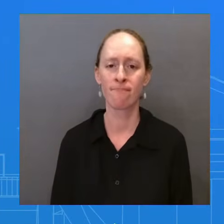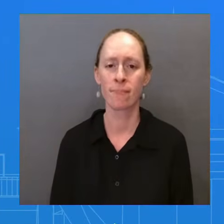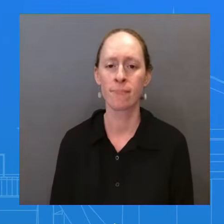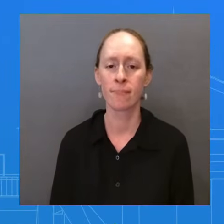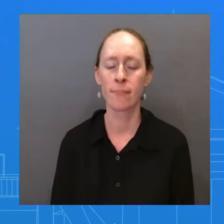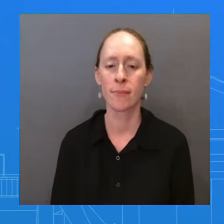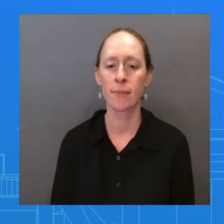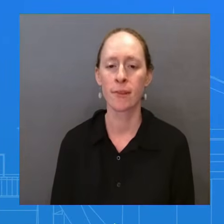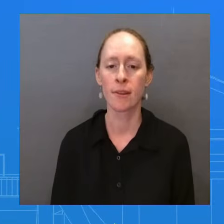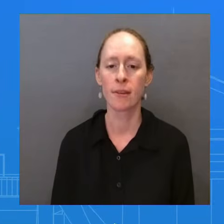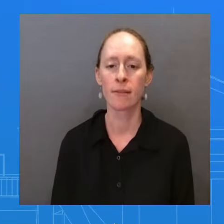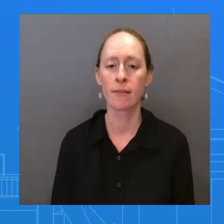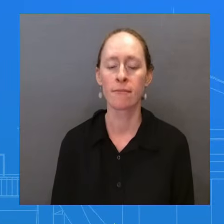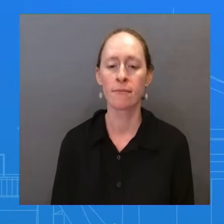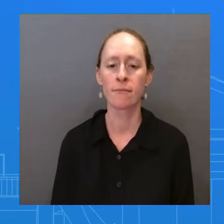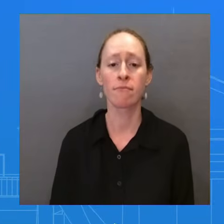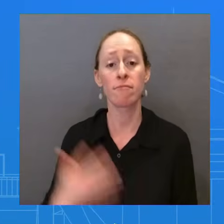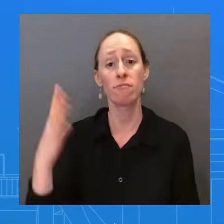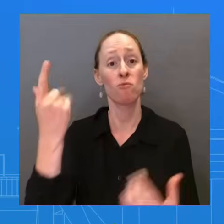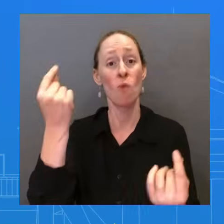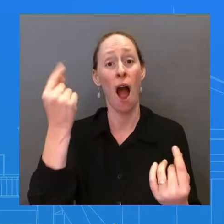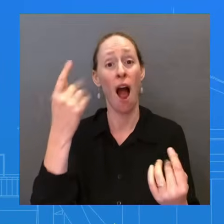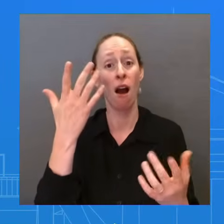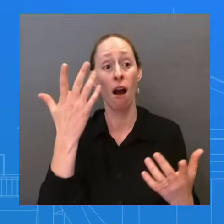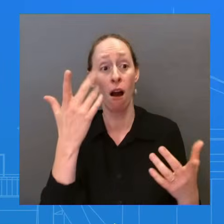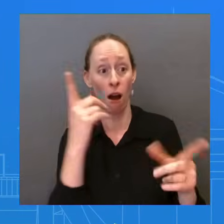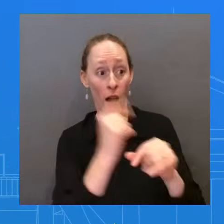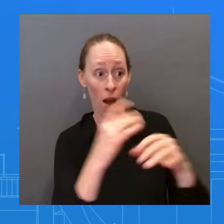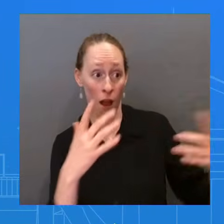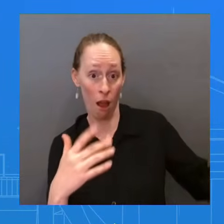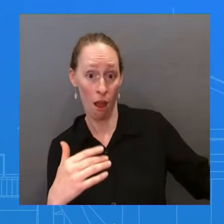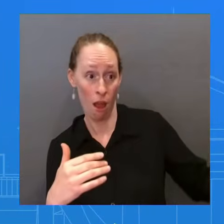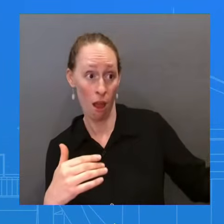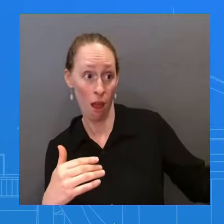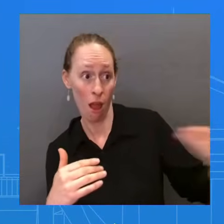So, we are working them all hard. The Press: Are -- is there anything that makes you optimistic on any of those cases at the moment?